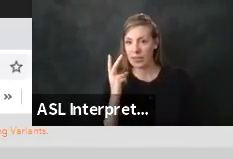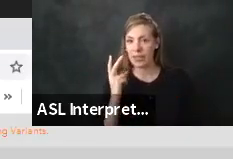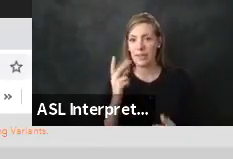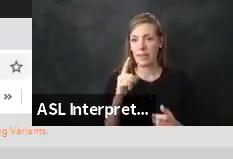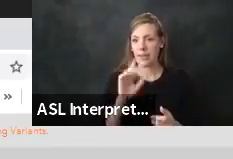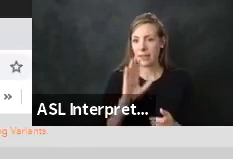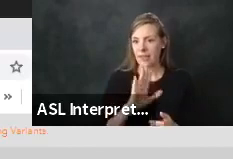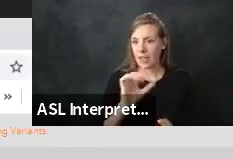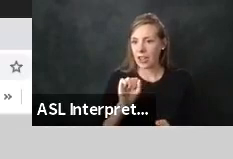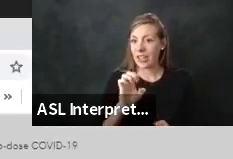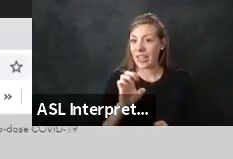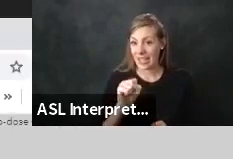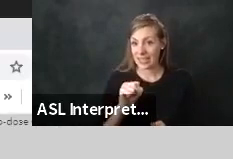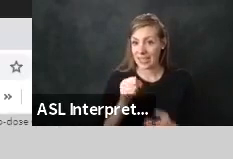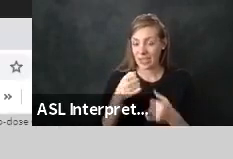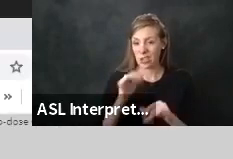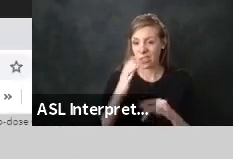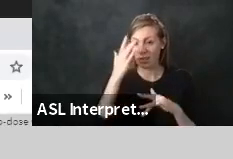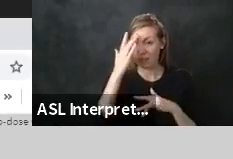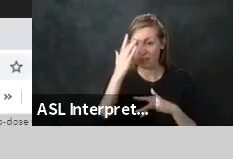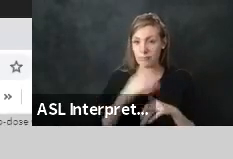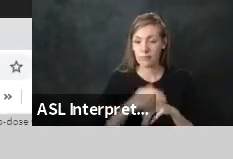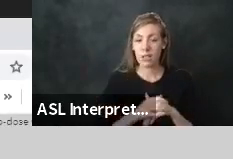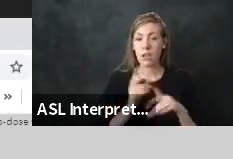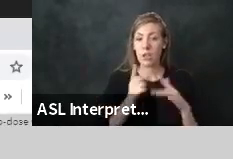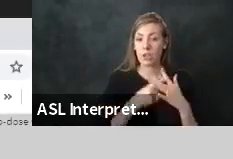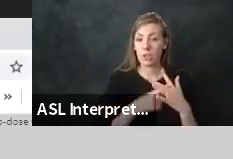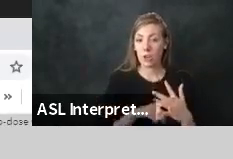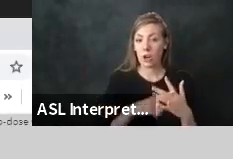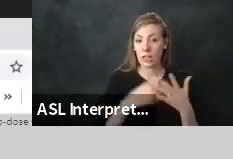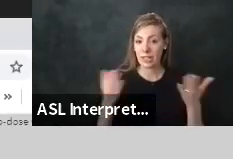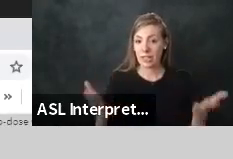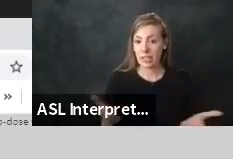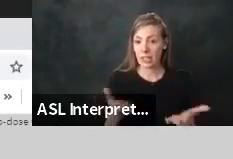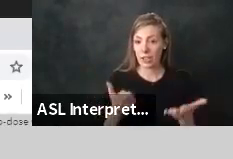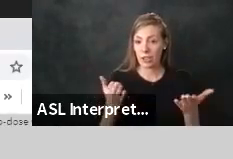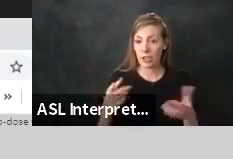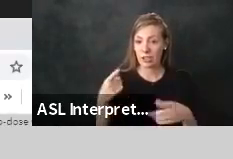since vaccination started in Sonoma County, there's been about two WEA 500